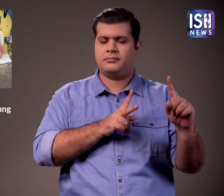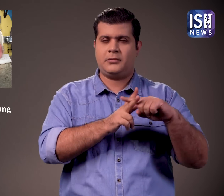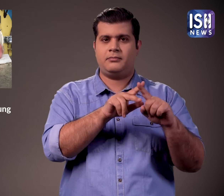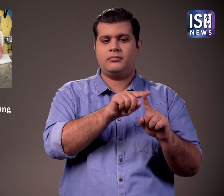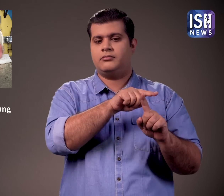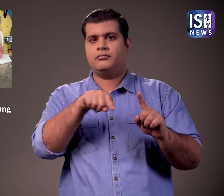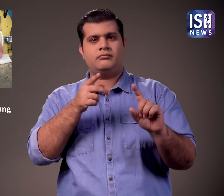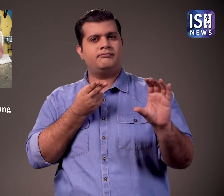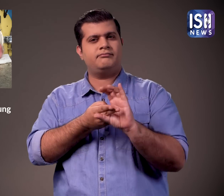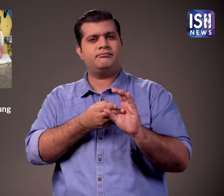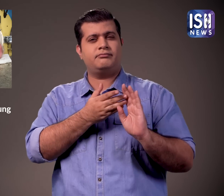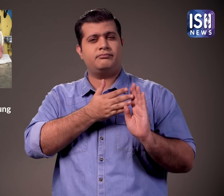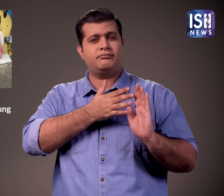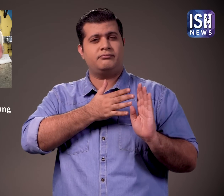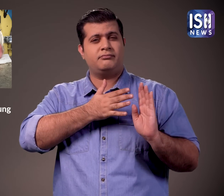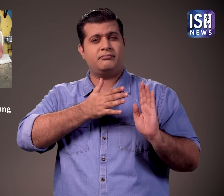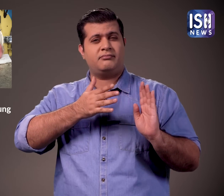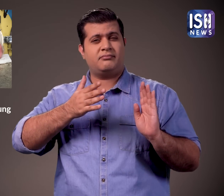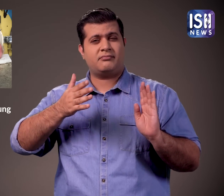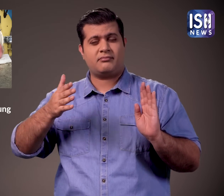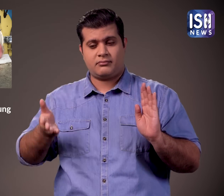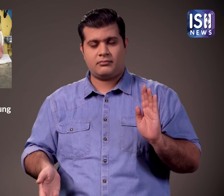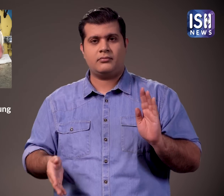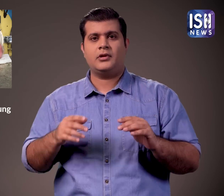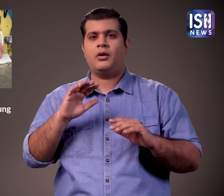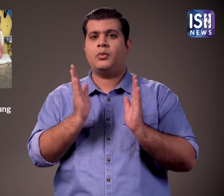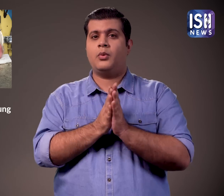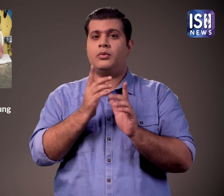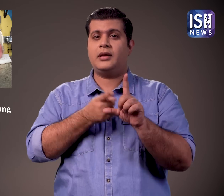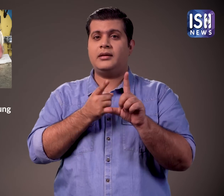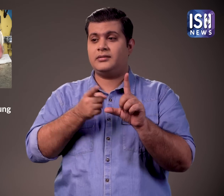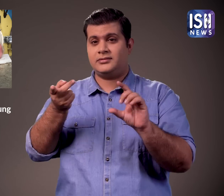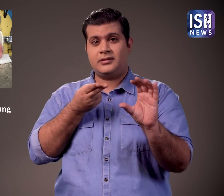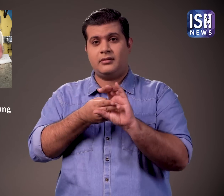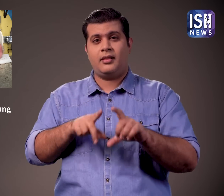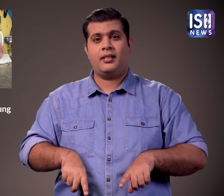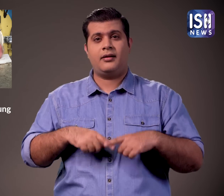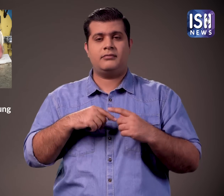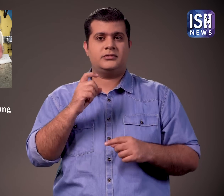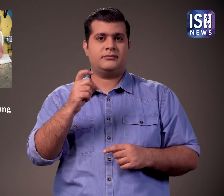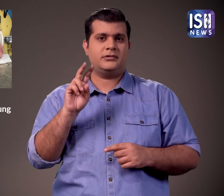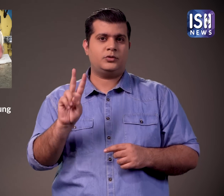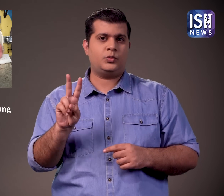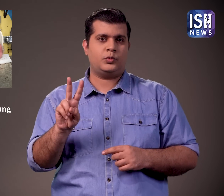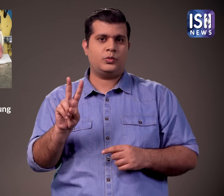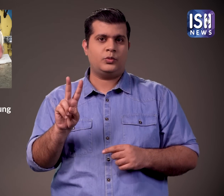After that, he was placed on an iron lung for the remaining of his life, which lasted for 72 years.